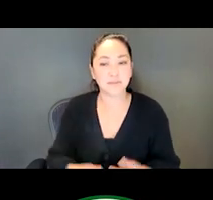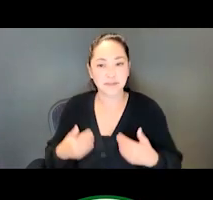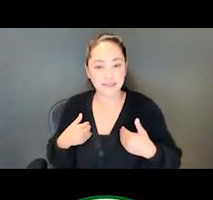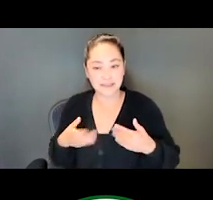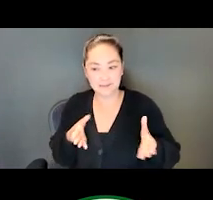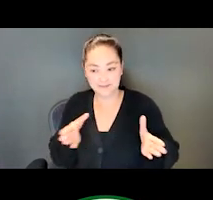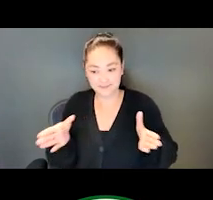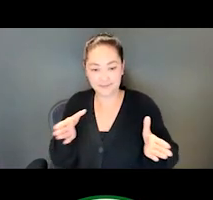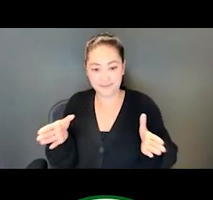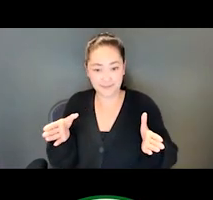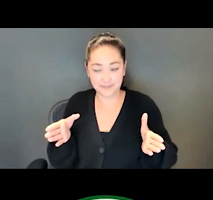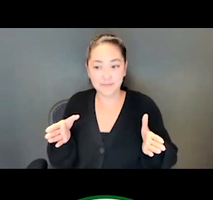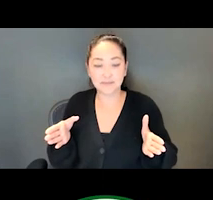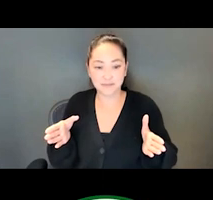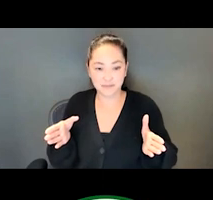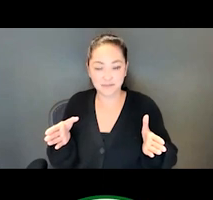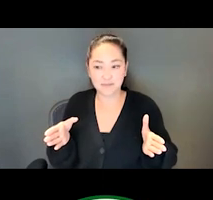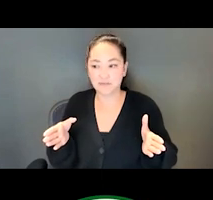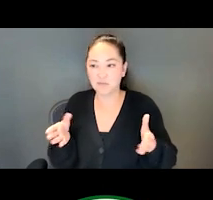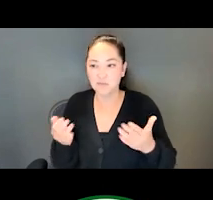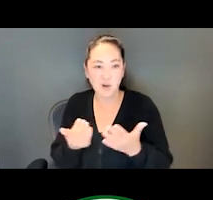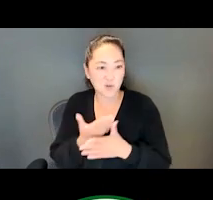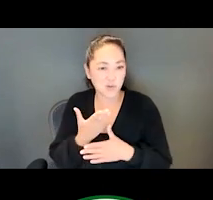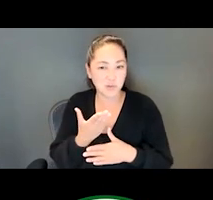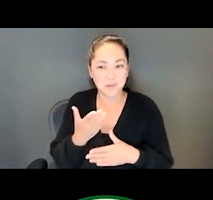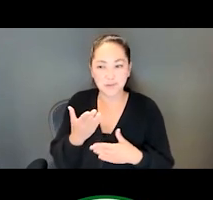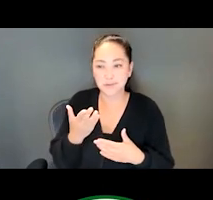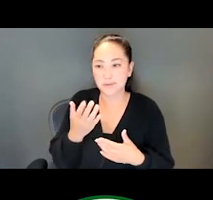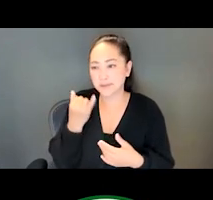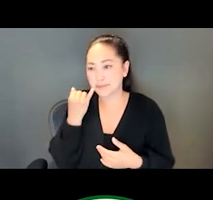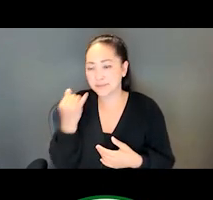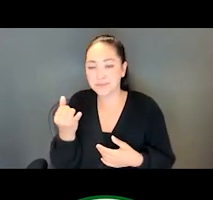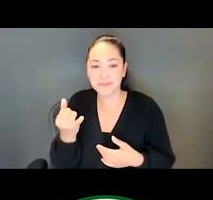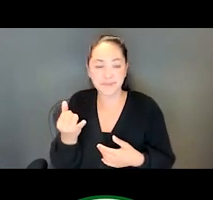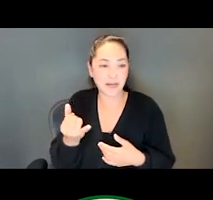So that more people not only are able to come enjoy.